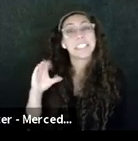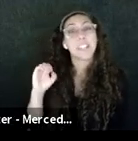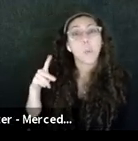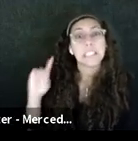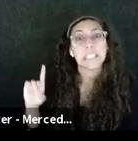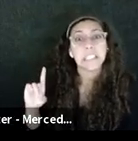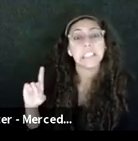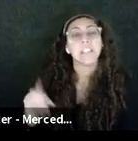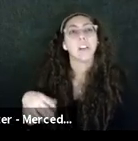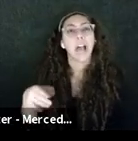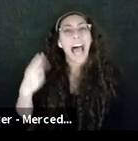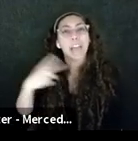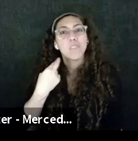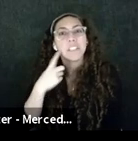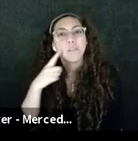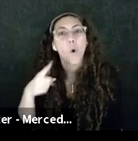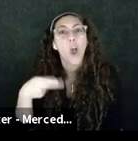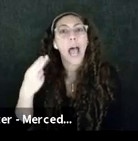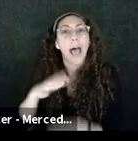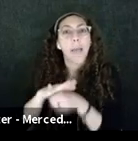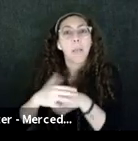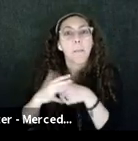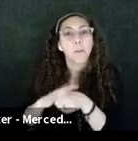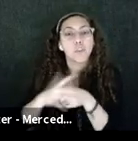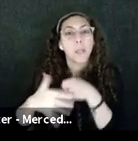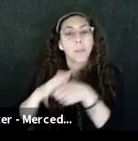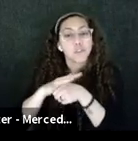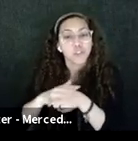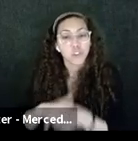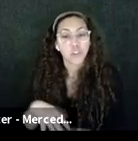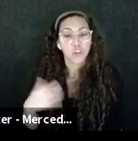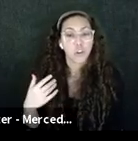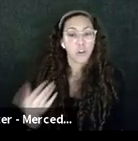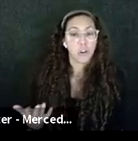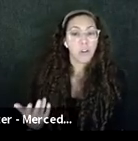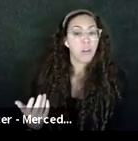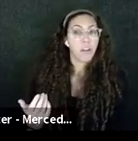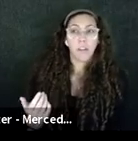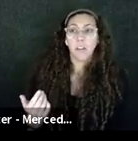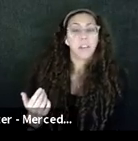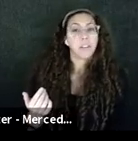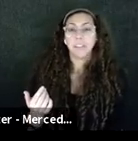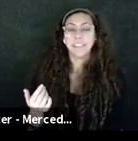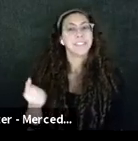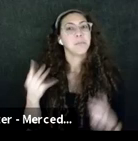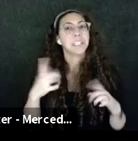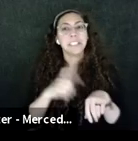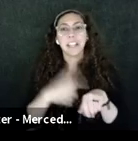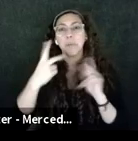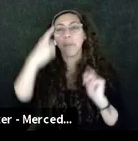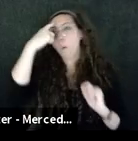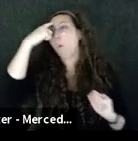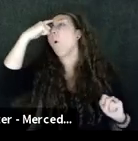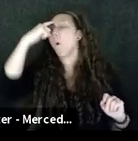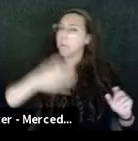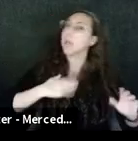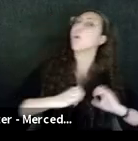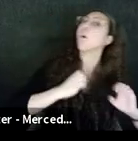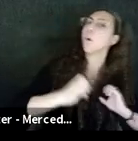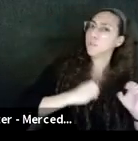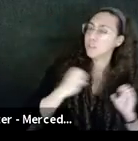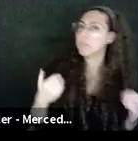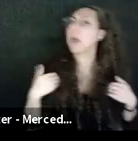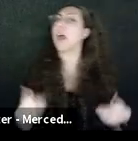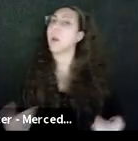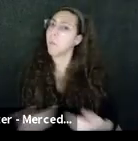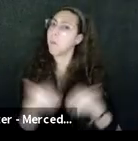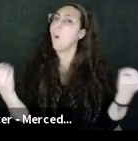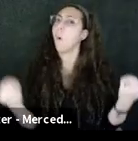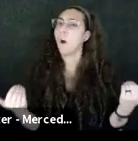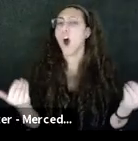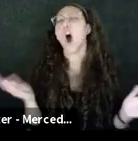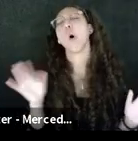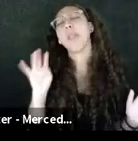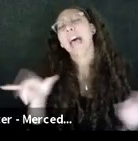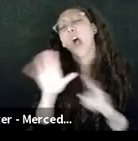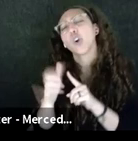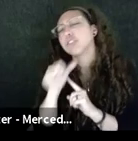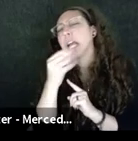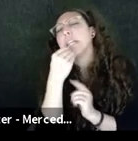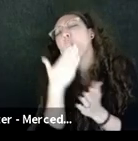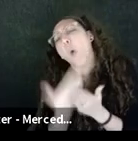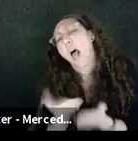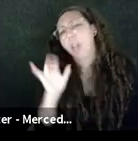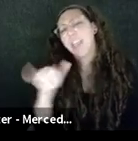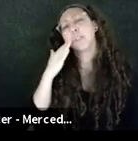Jason Williams: And high blood pressure and we often have this disconnect and people say, oh, well that culture doesn't eat really well and that's why they have high rates of x, y, and z.